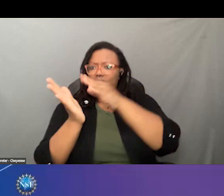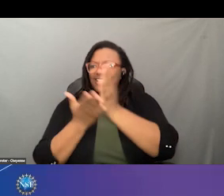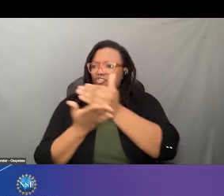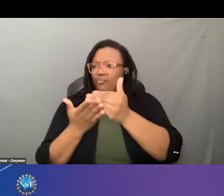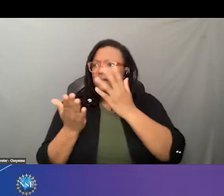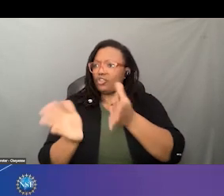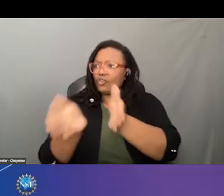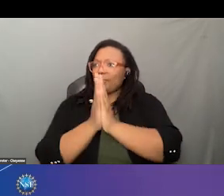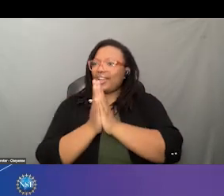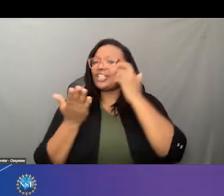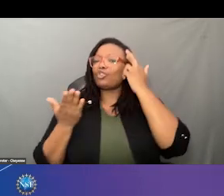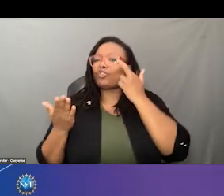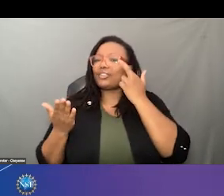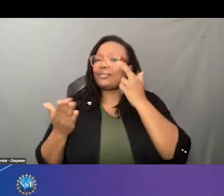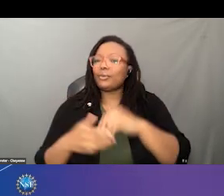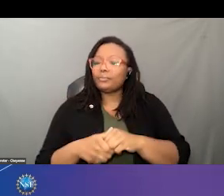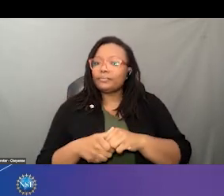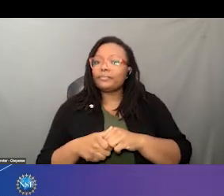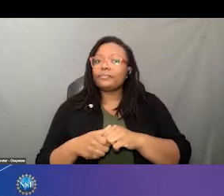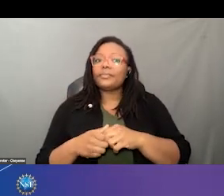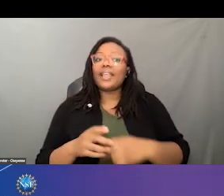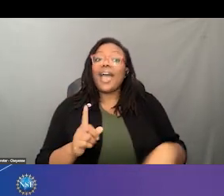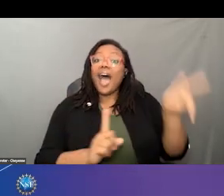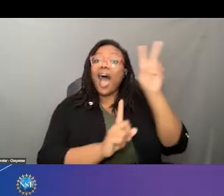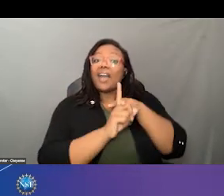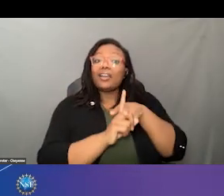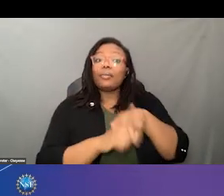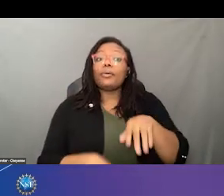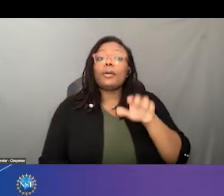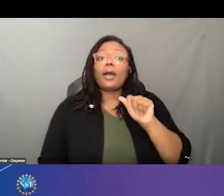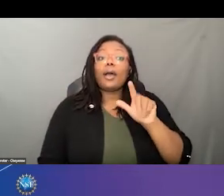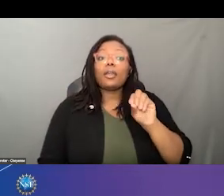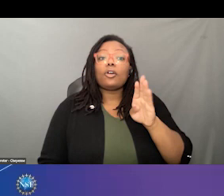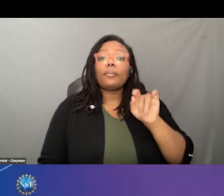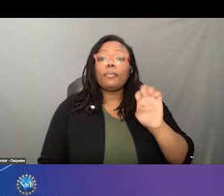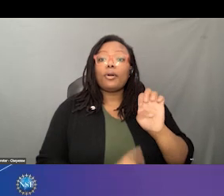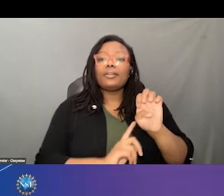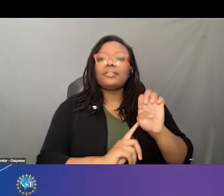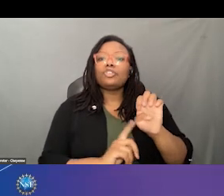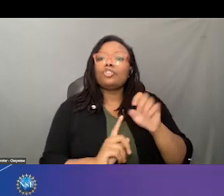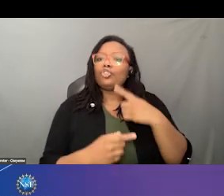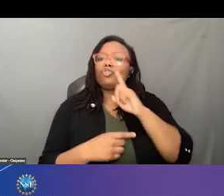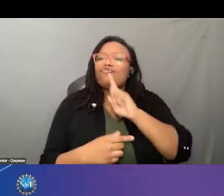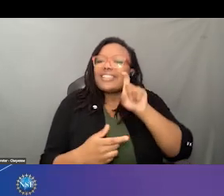in your budget request is reasonable. Allocable: you have to make sure you really need this for the award.